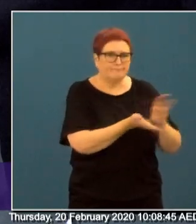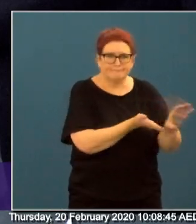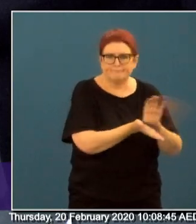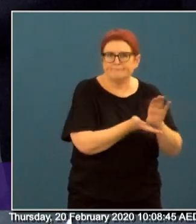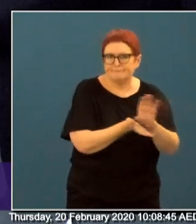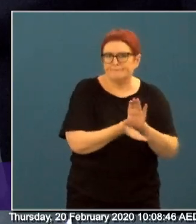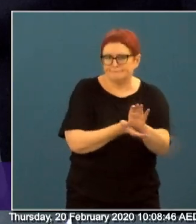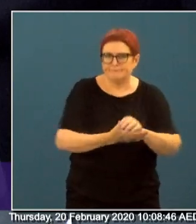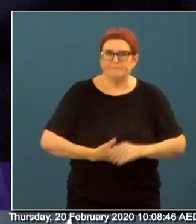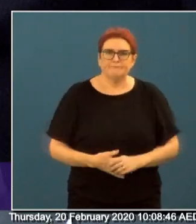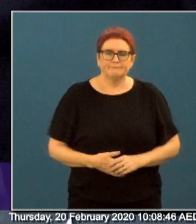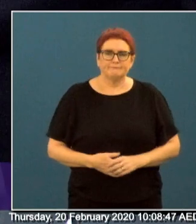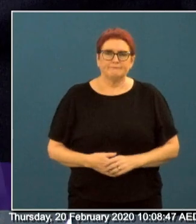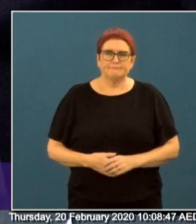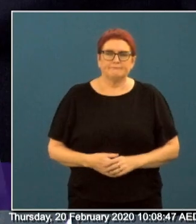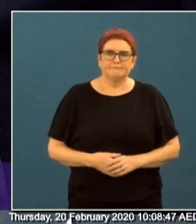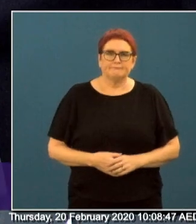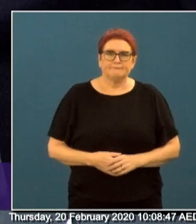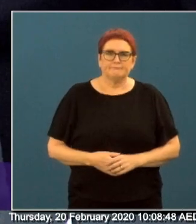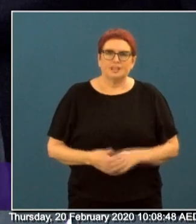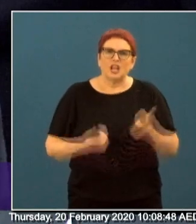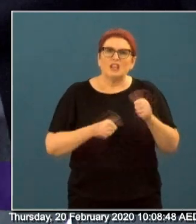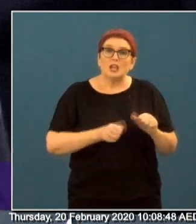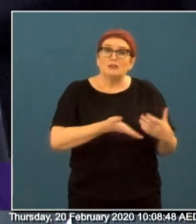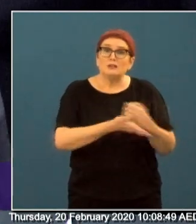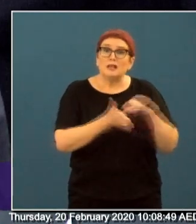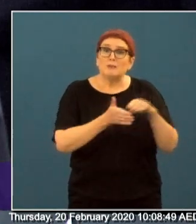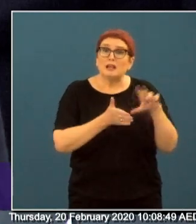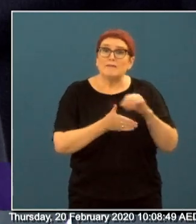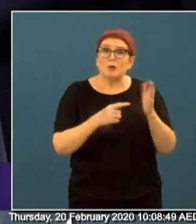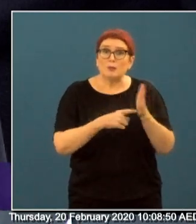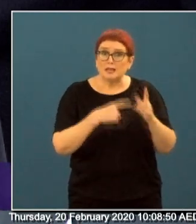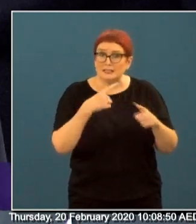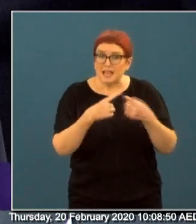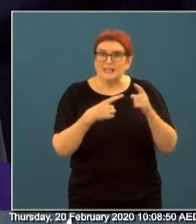And that occurs using revenue derived from taxation and the Medicare levy.